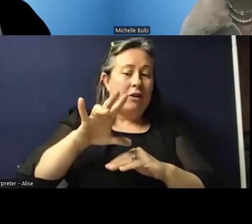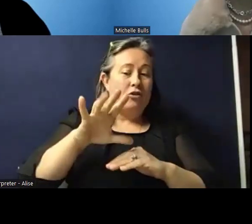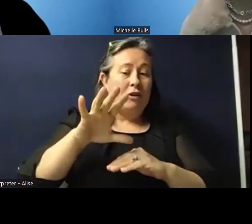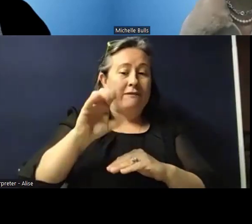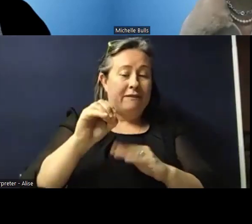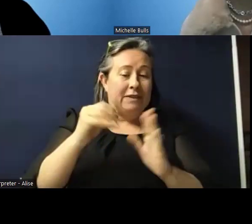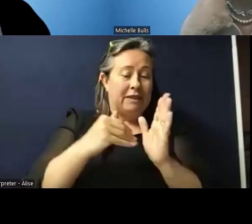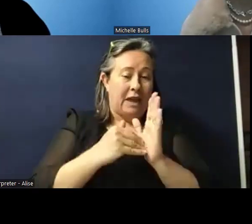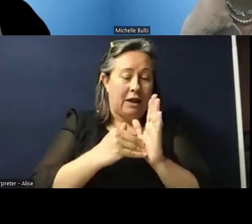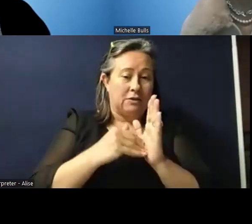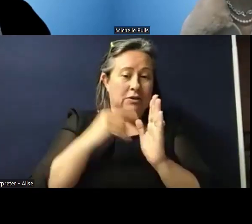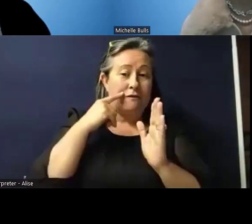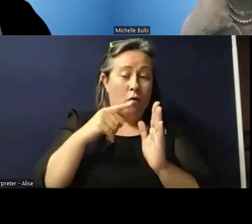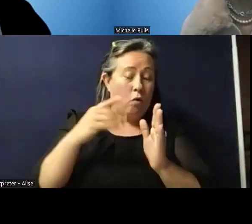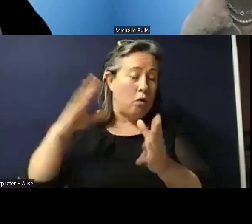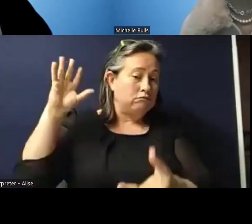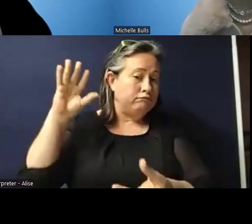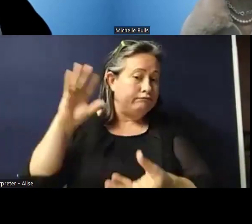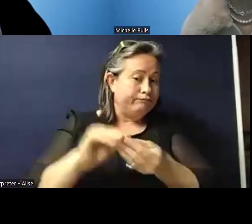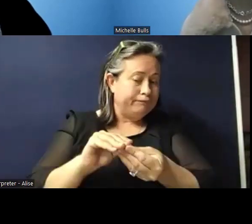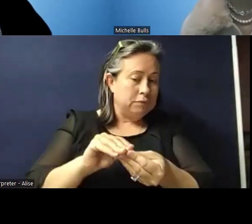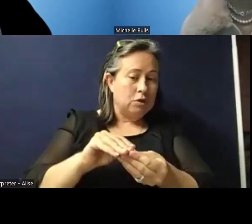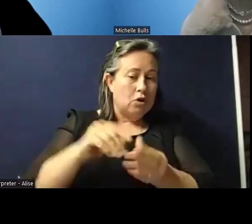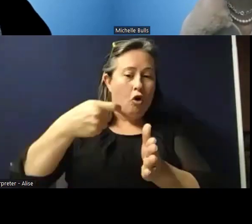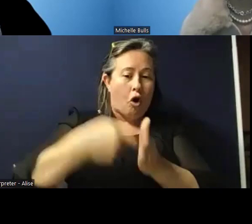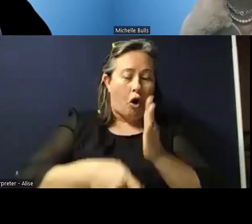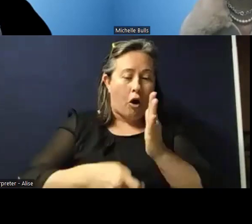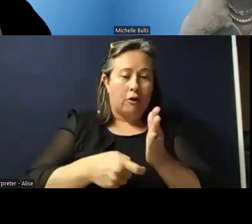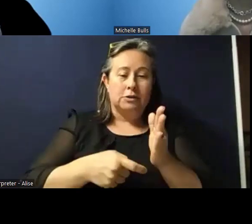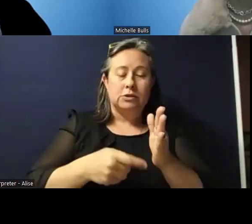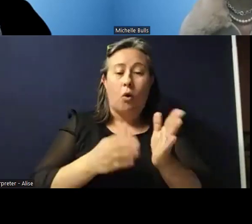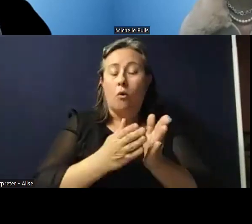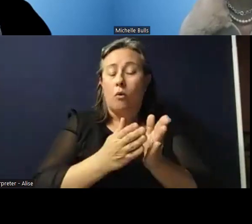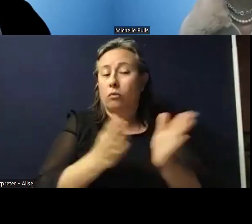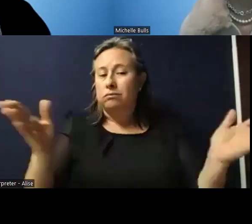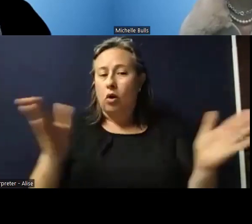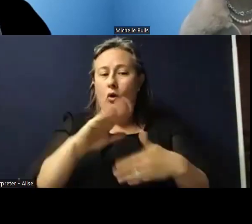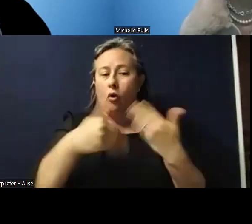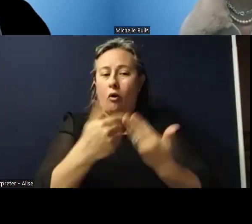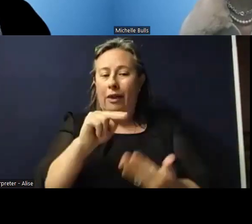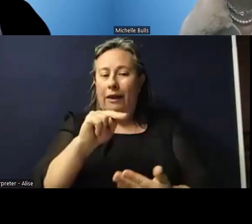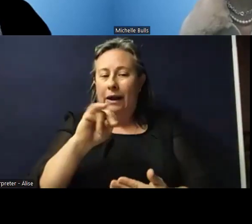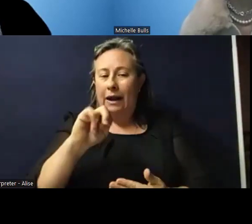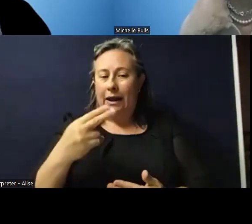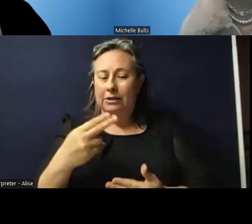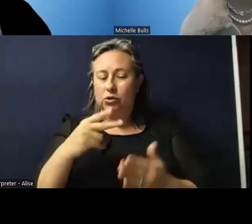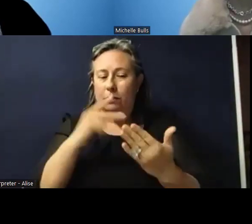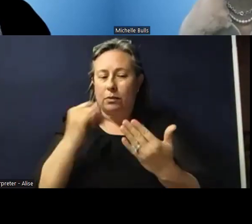in total cost across all NIH projects? Or, can this be claimed as a direct cost?